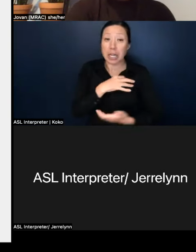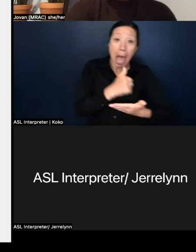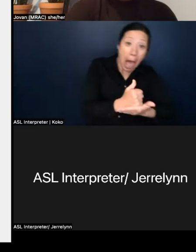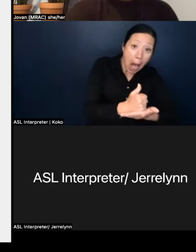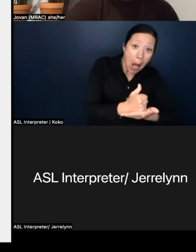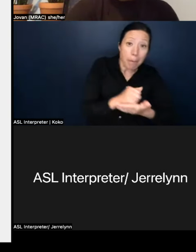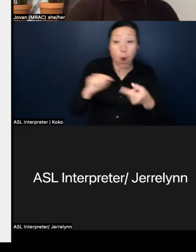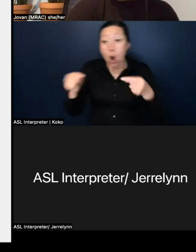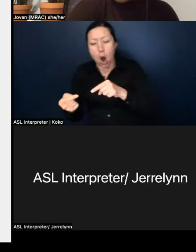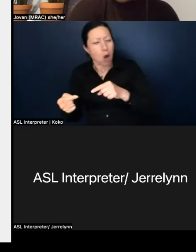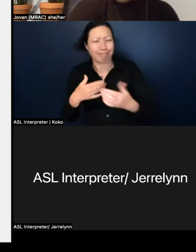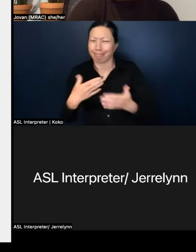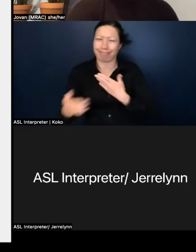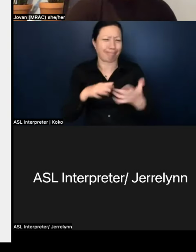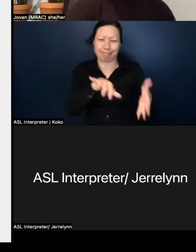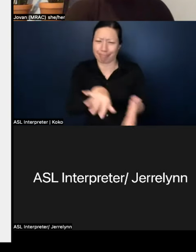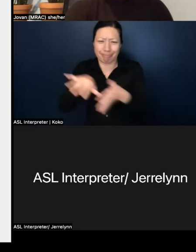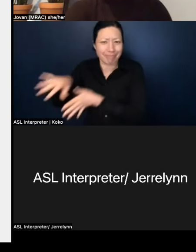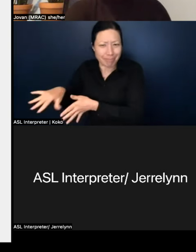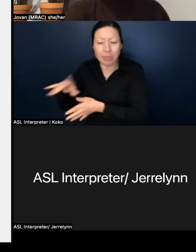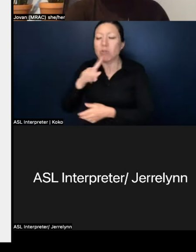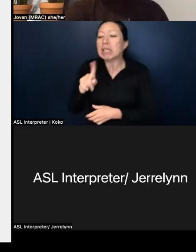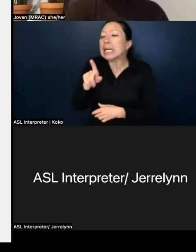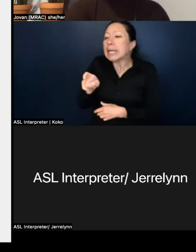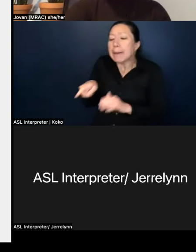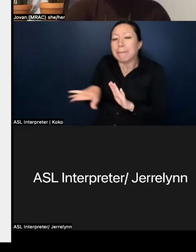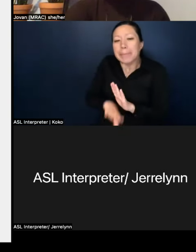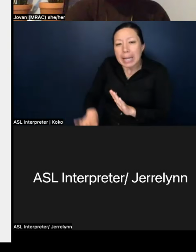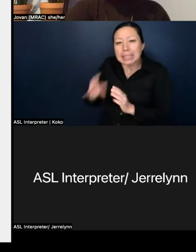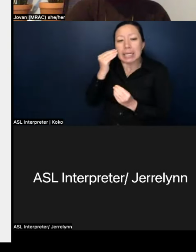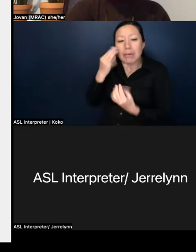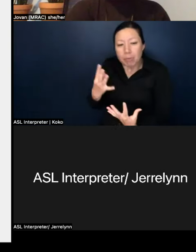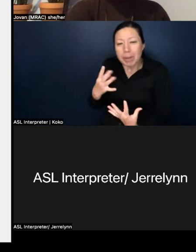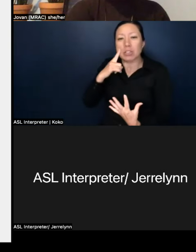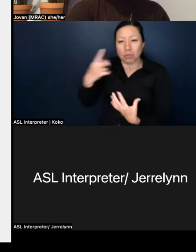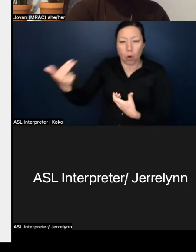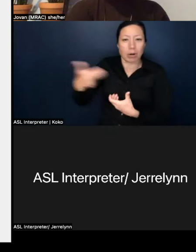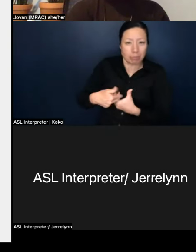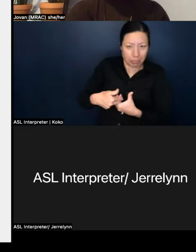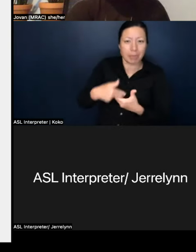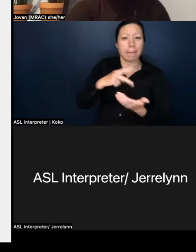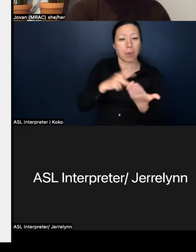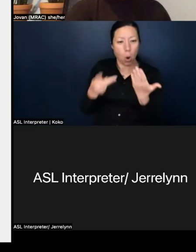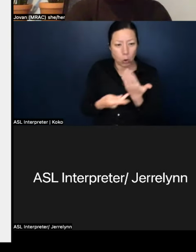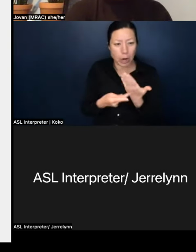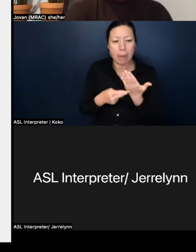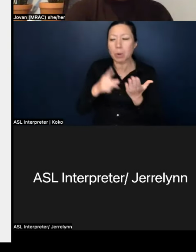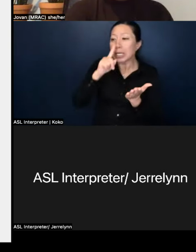in order to the program and check for eligibility, but you do not need to send us comprehensive,